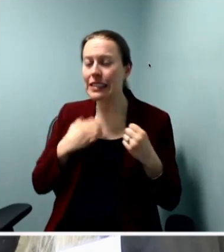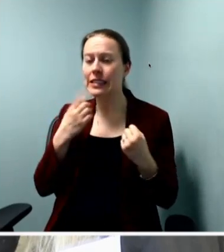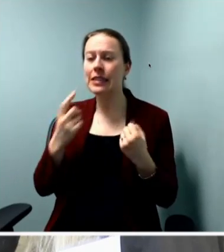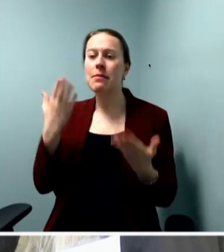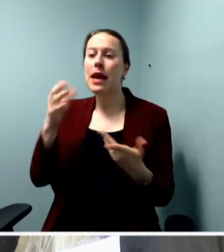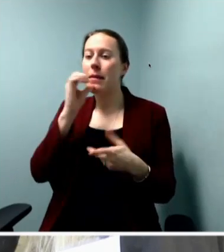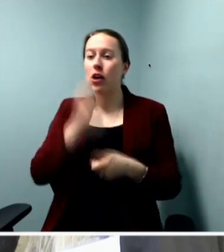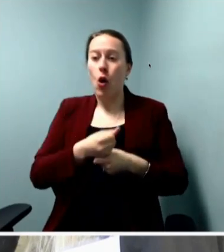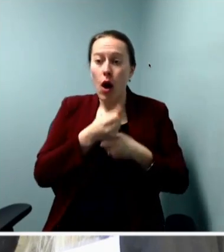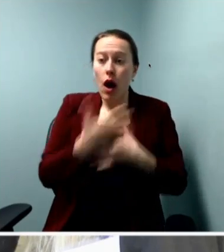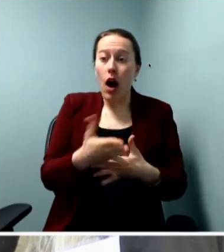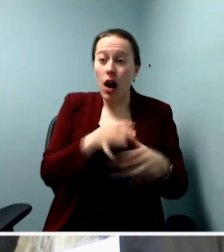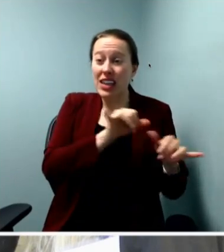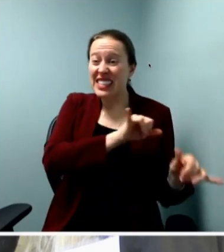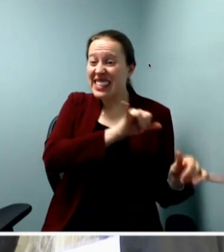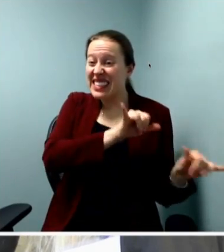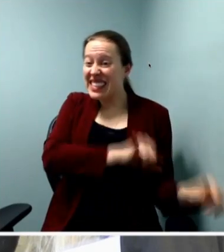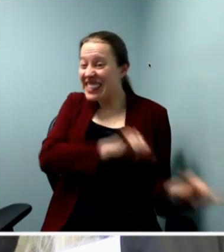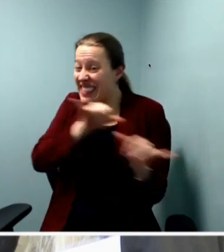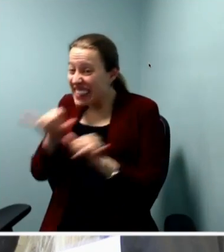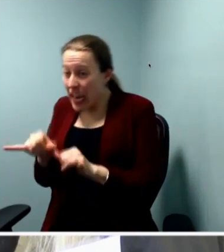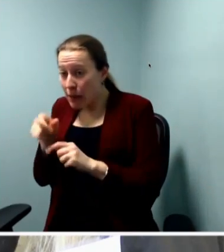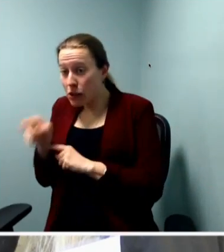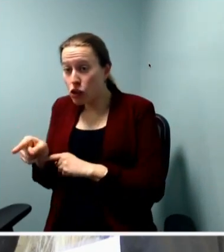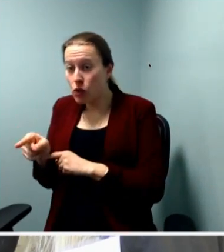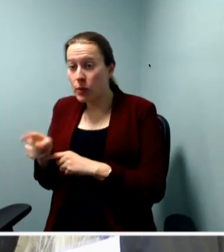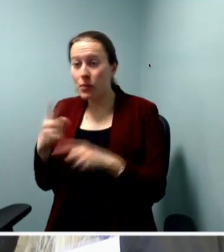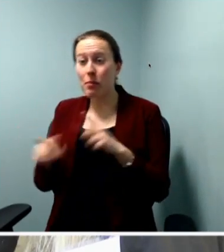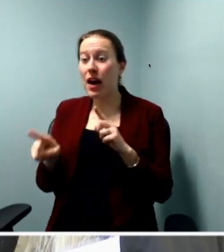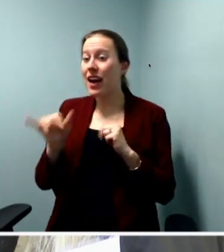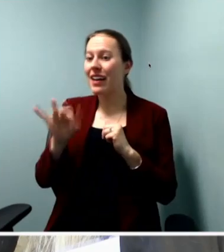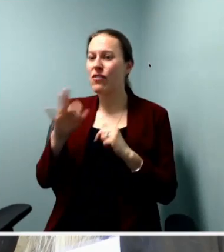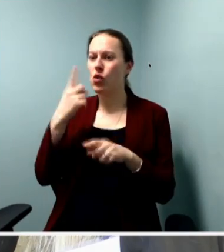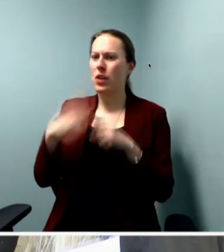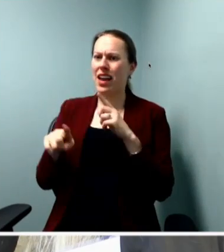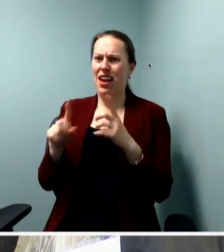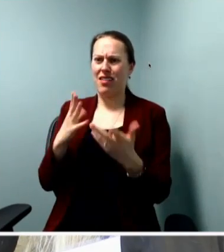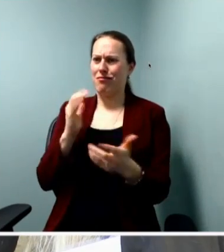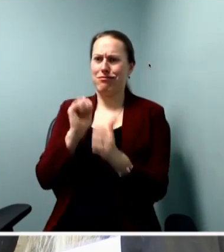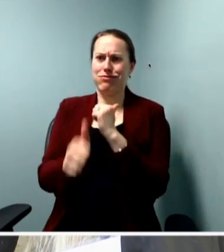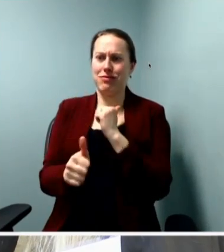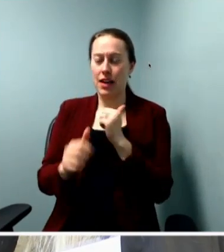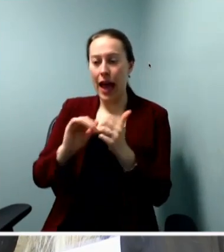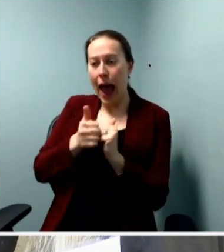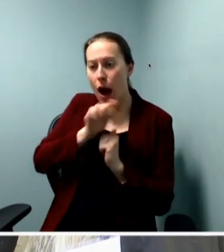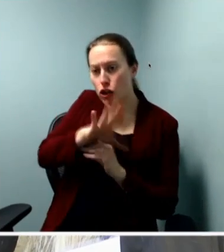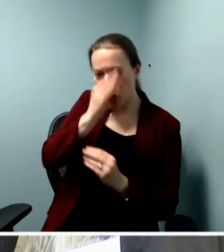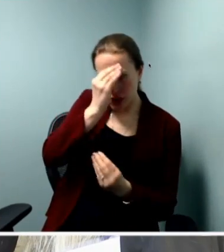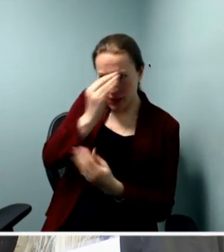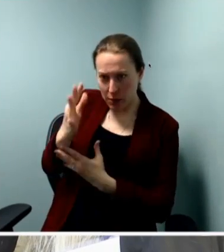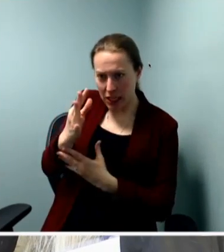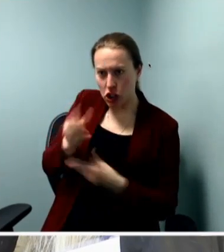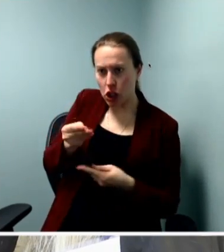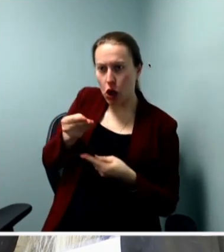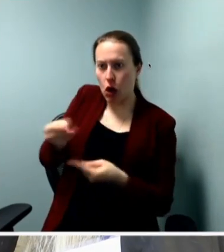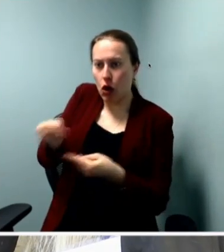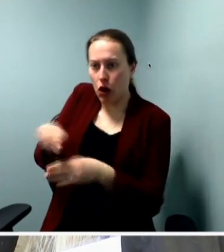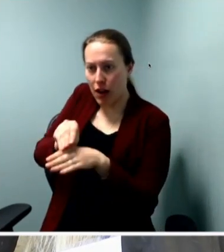but if you can't get beyond that, how can your information get permeated to that student? So it meets the student where they are,